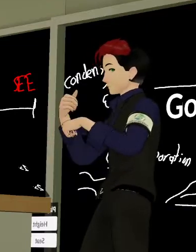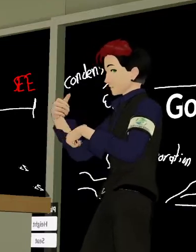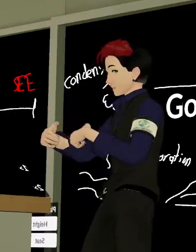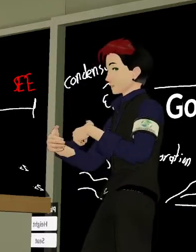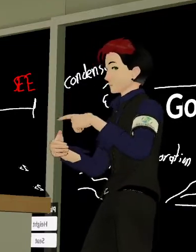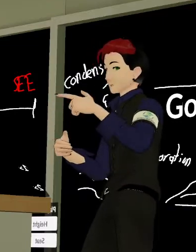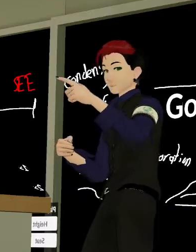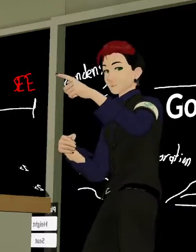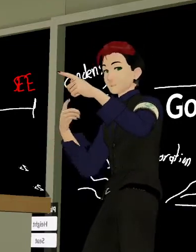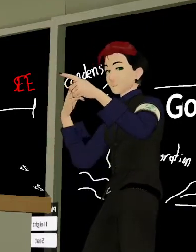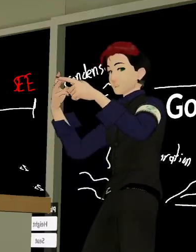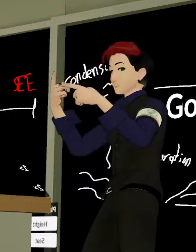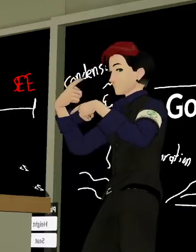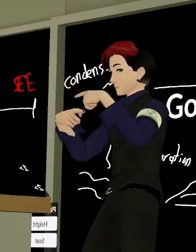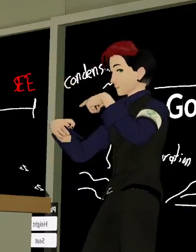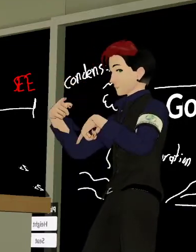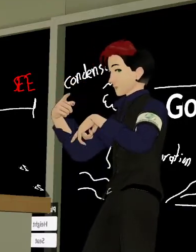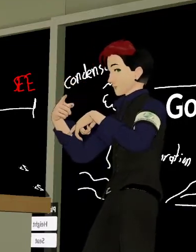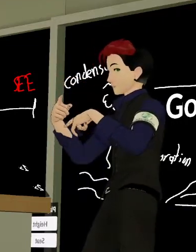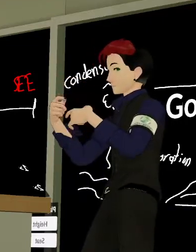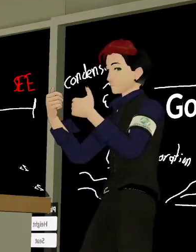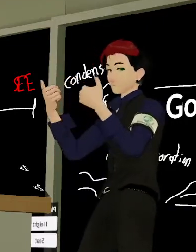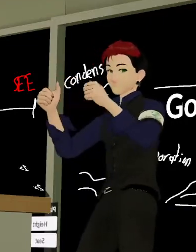it's not their fault that they see a sign